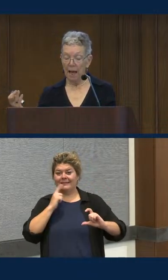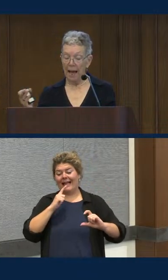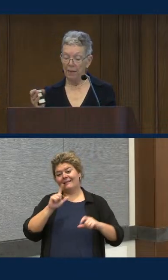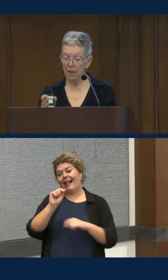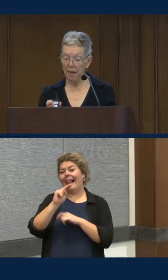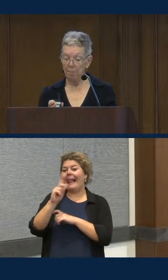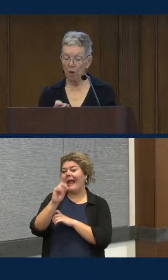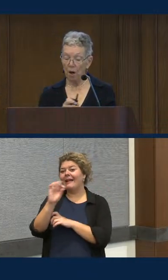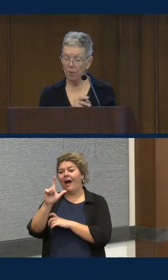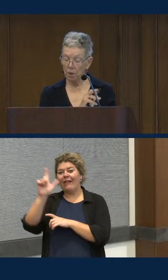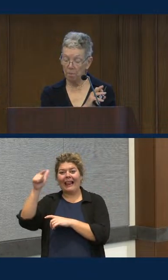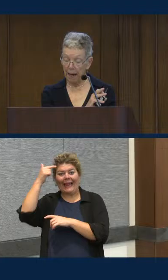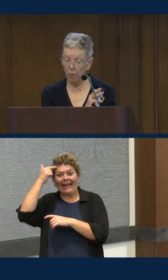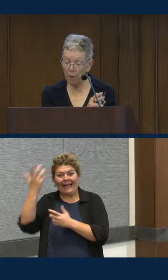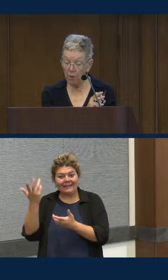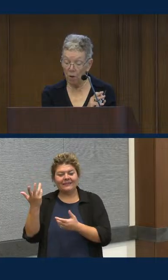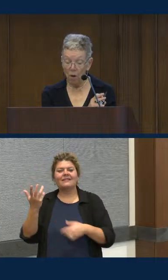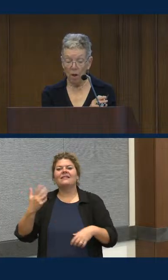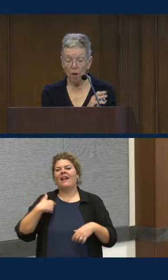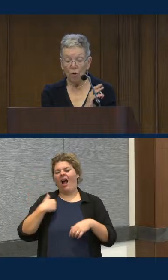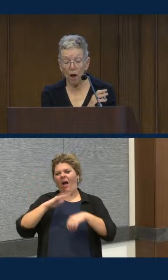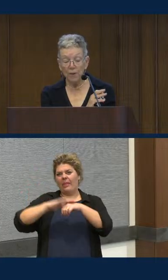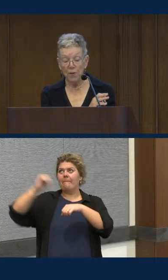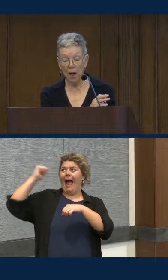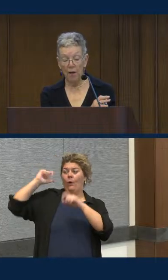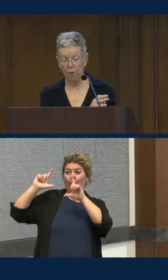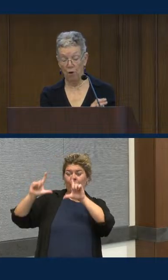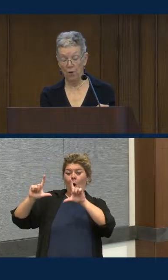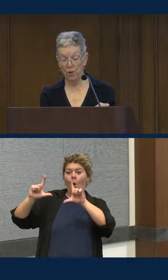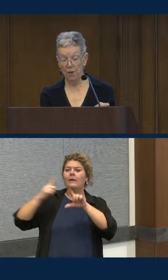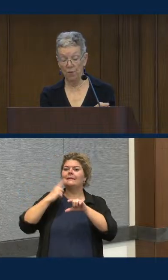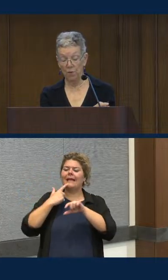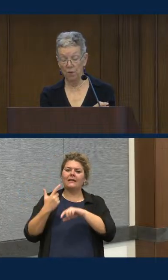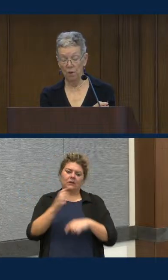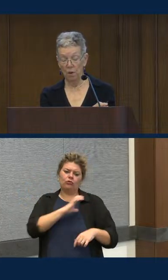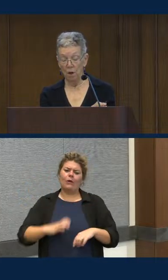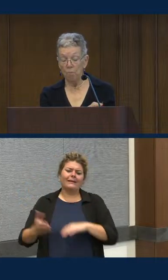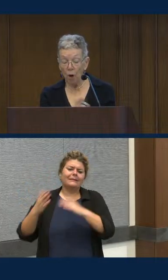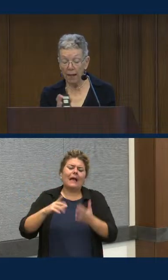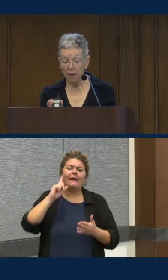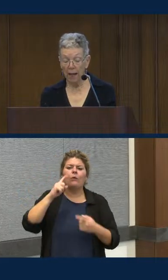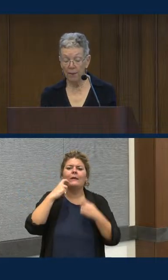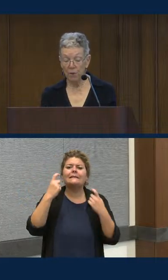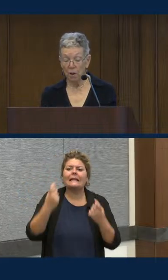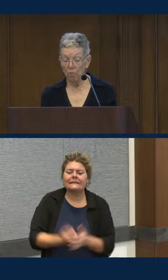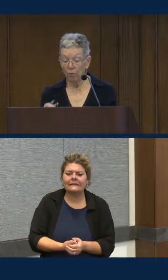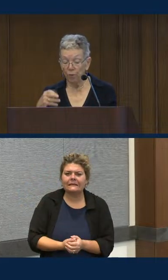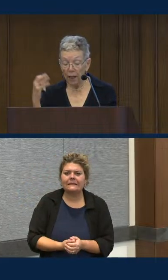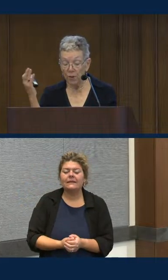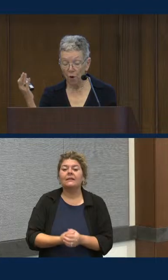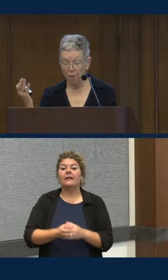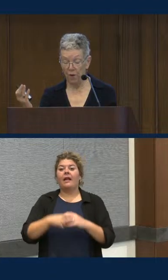the back window, Christ Died for our sins. Bright light